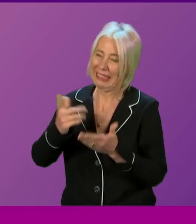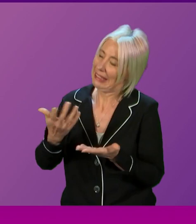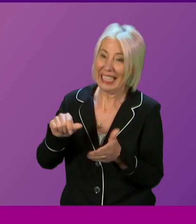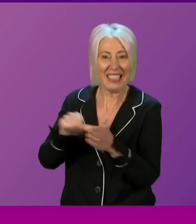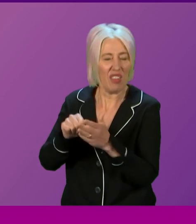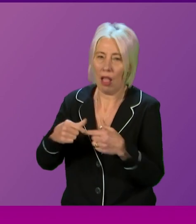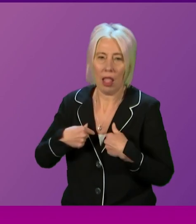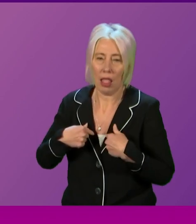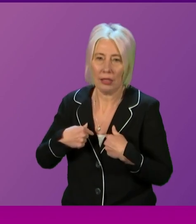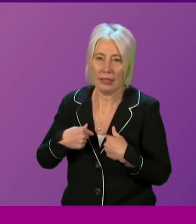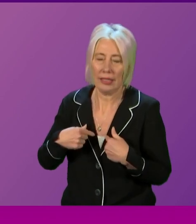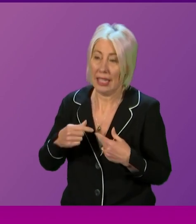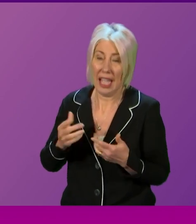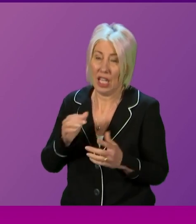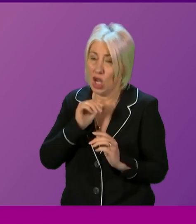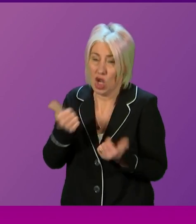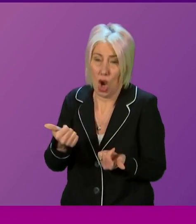and unacceptable for the individuals concerned.